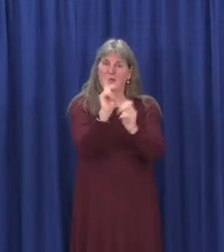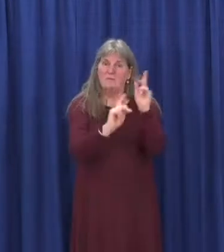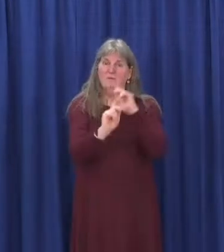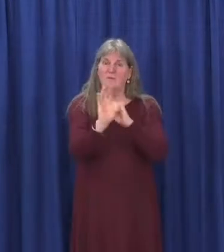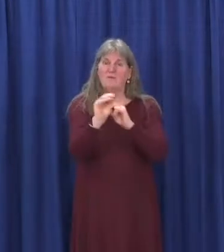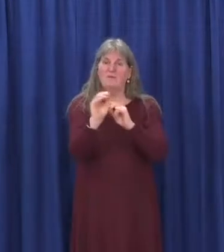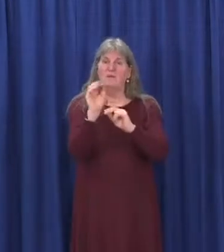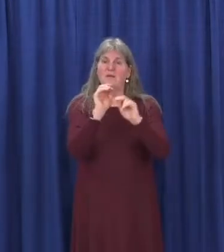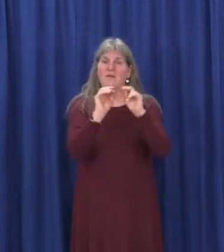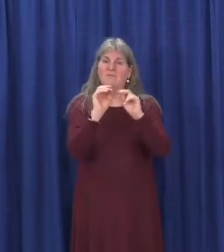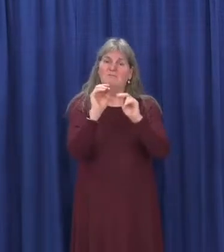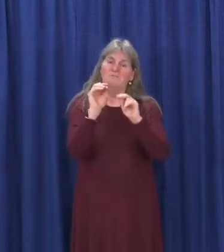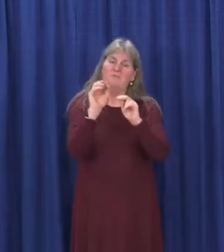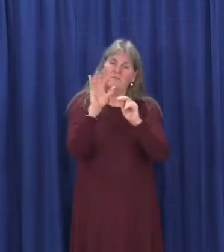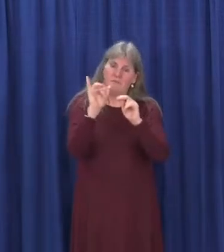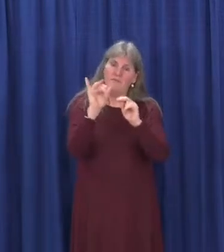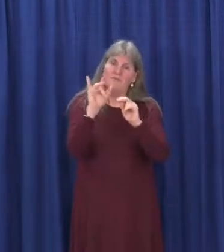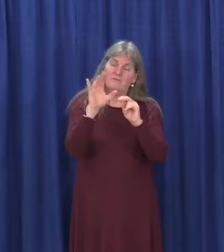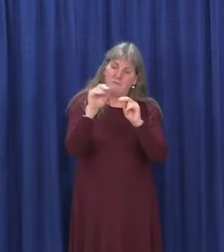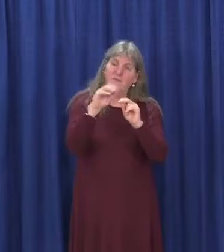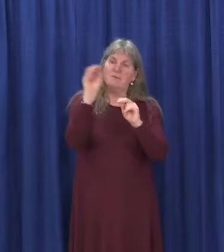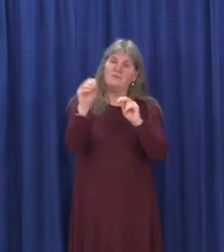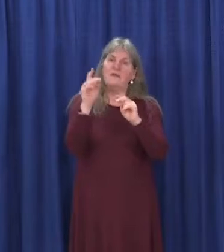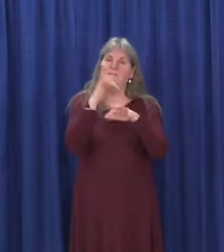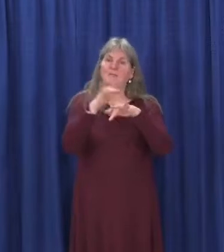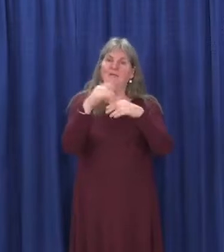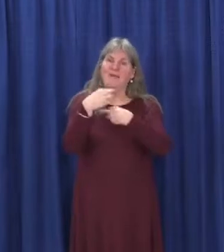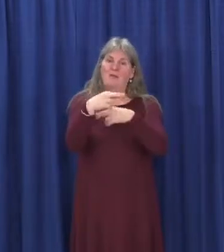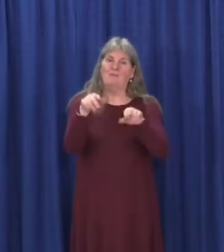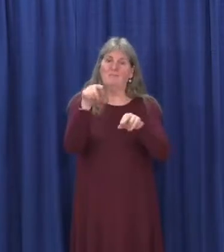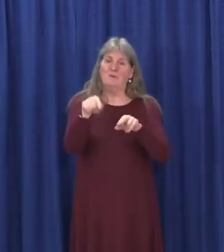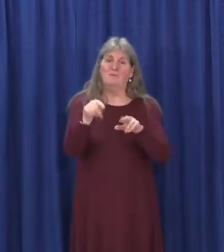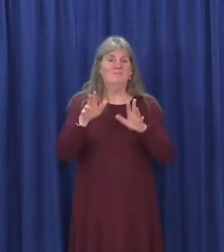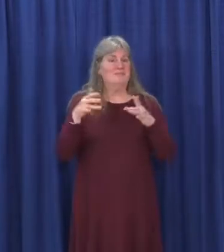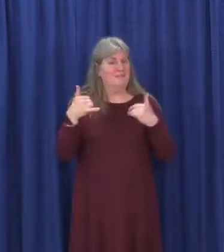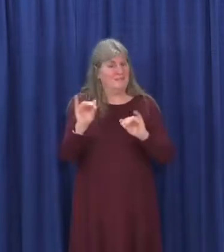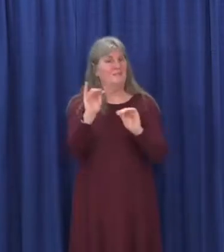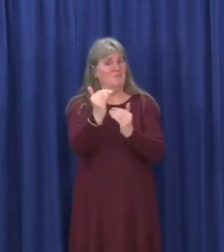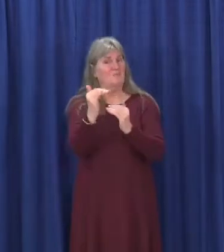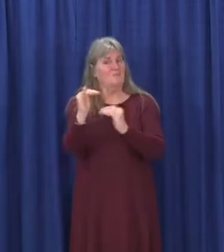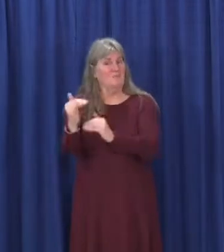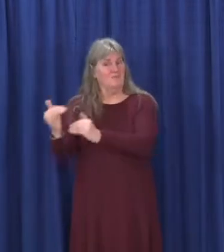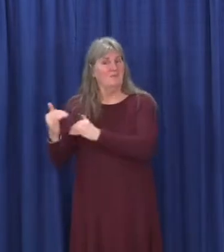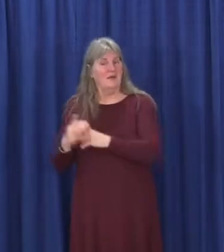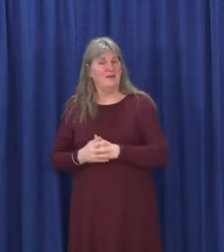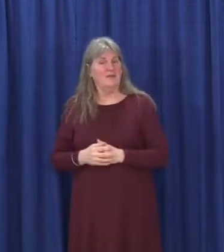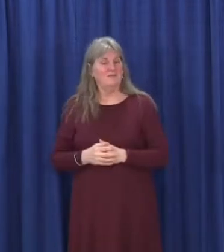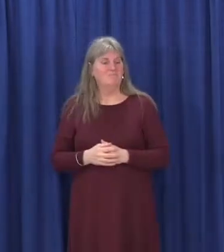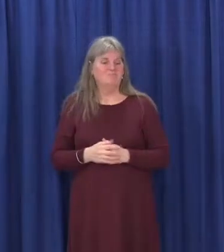I think, you know, some people have learned some hard lessons during this wave